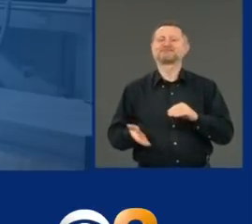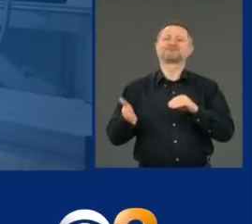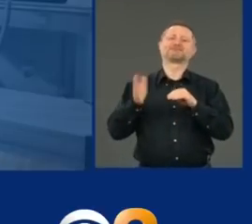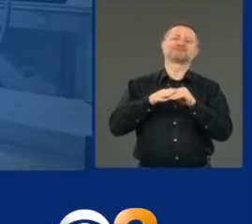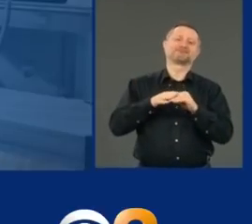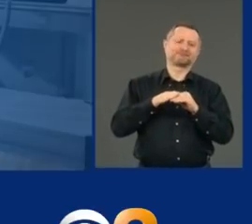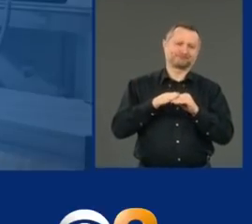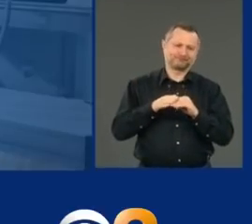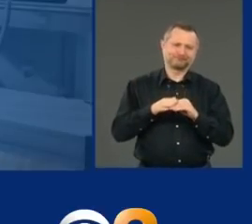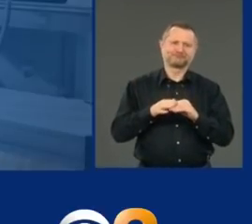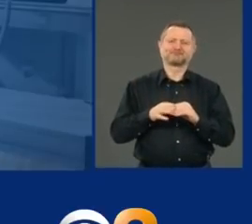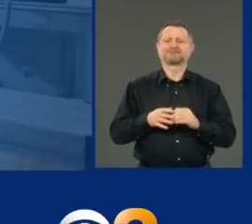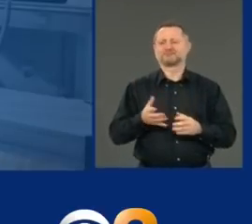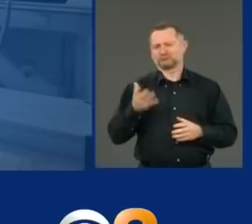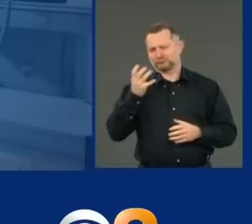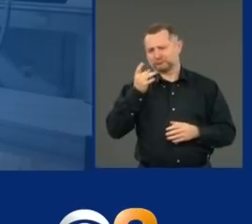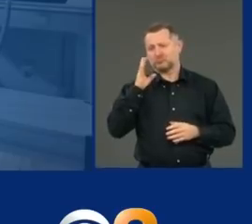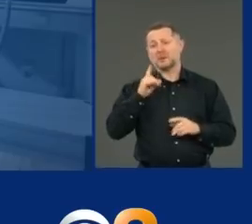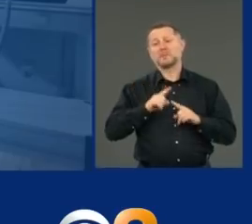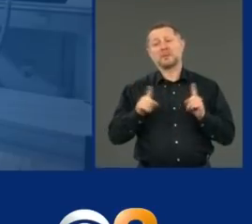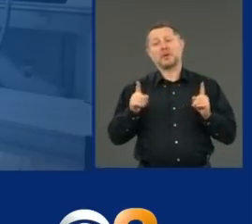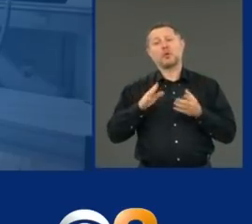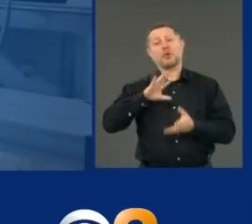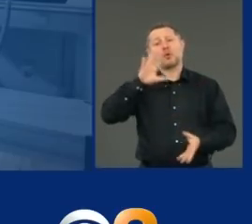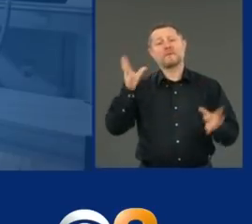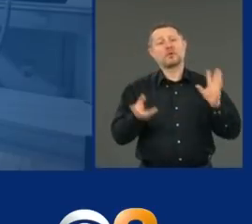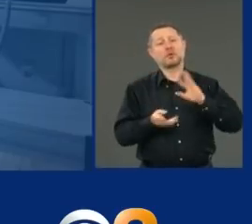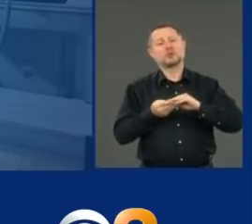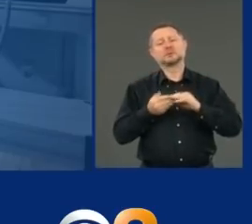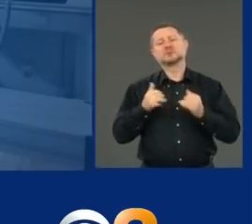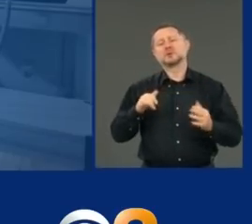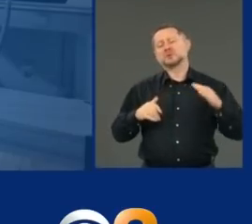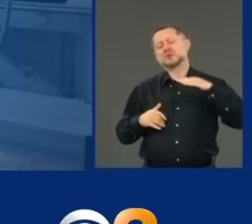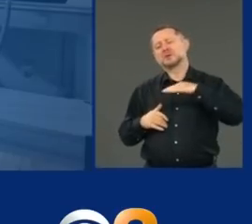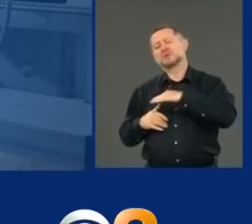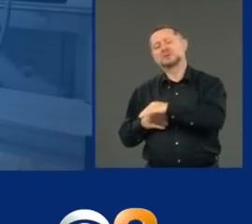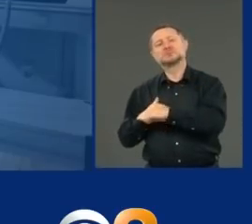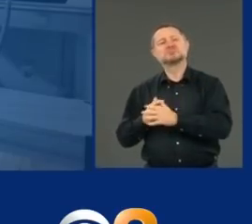, BUT ALL PART OF THE DECLINE AND THAT IS GOOD NEWS.